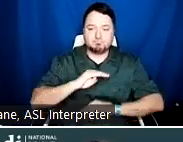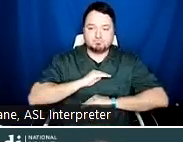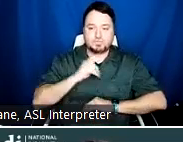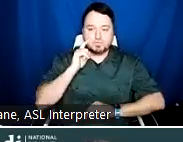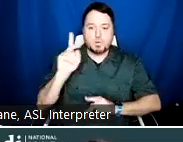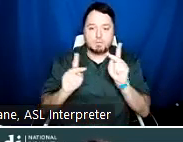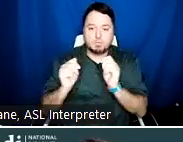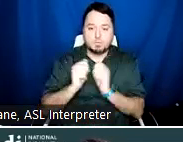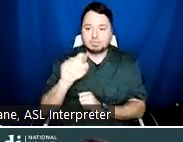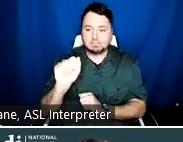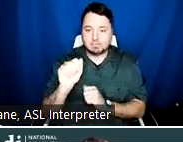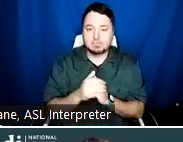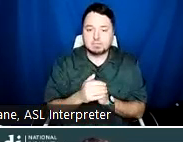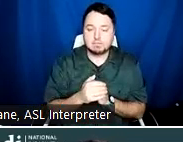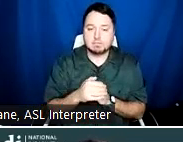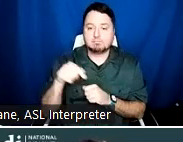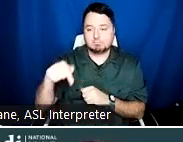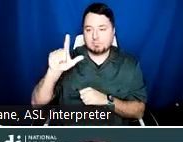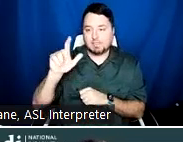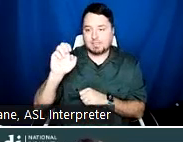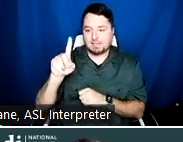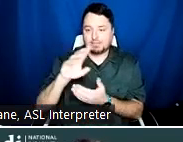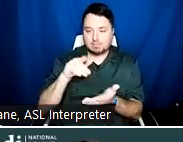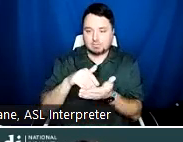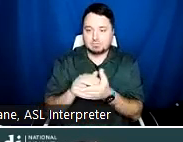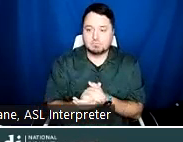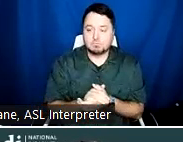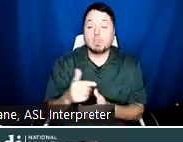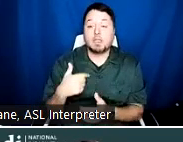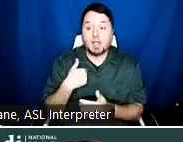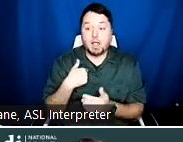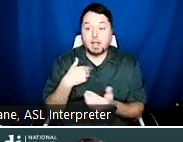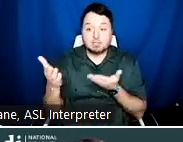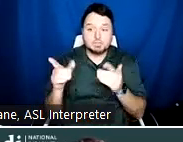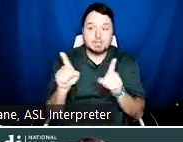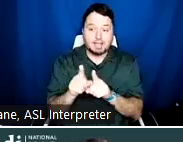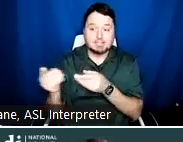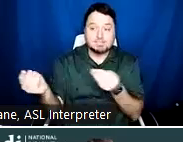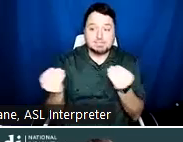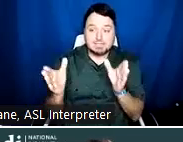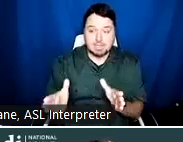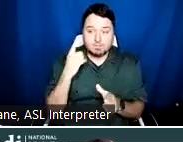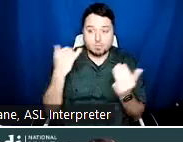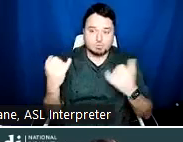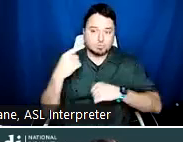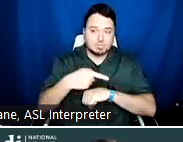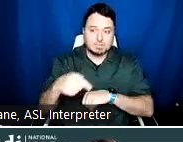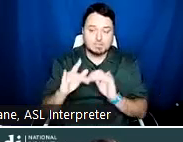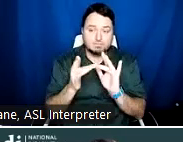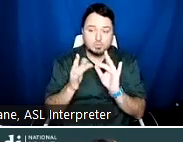at the LEAD Center. I will be serving as the facilitator for today's virtual dialogue.